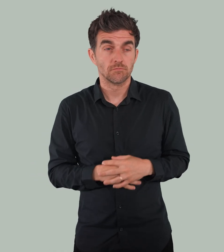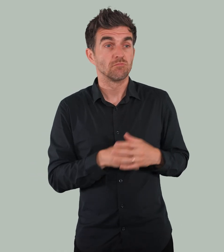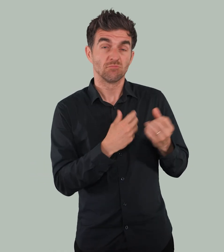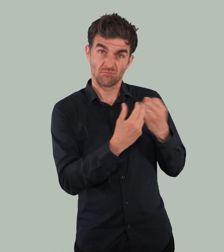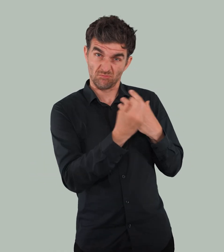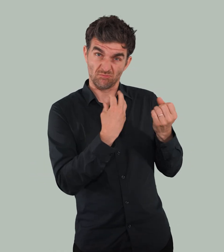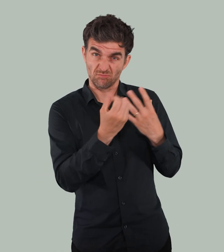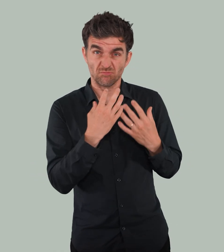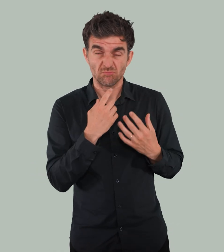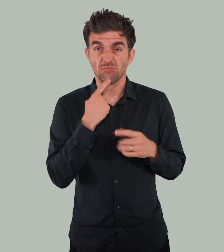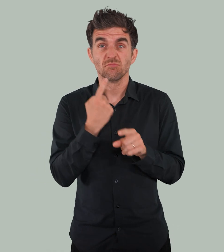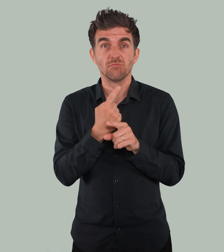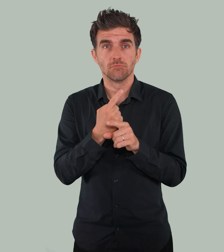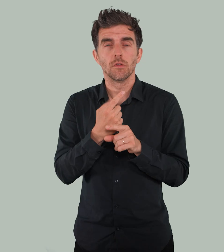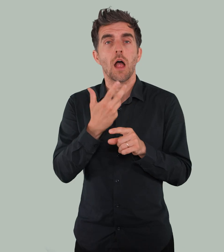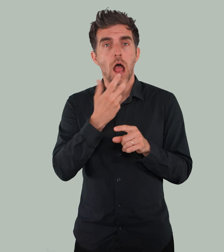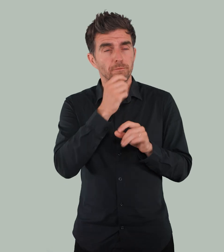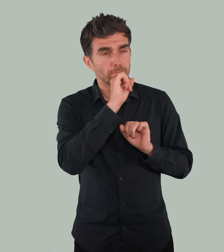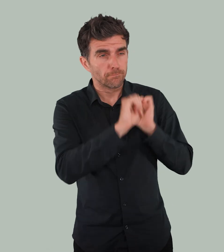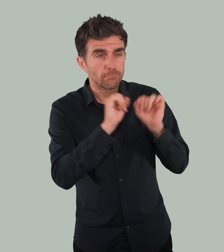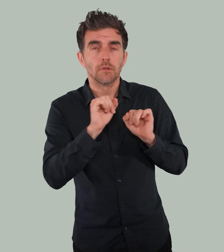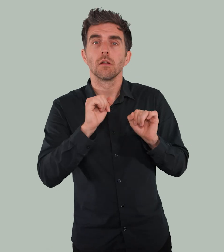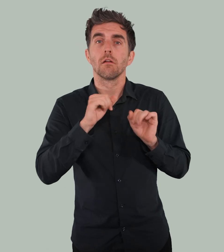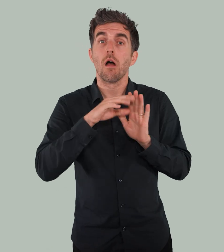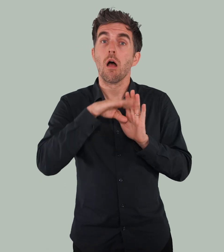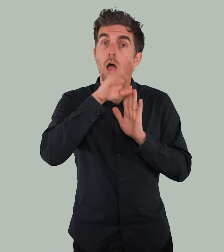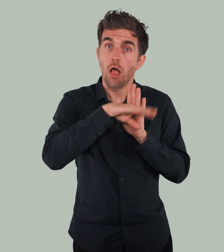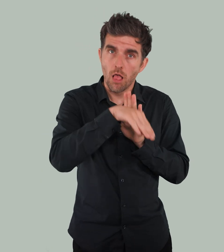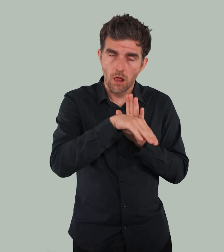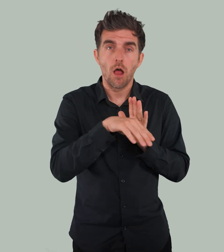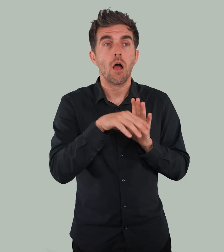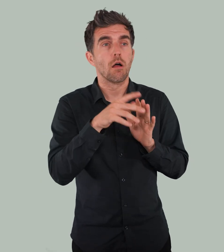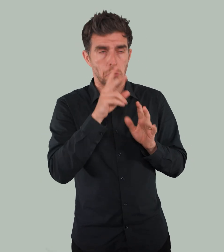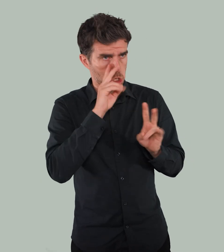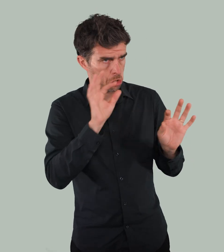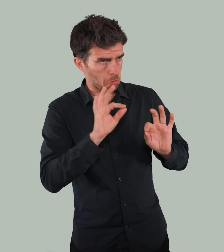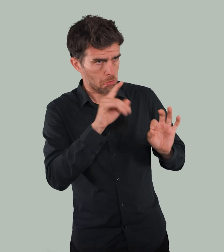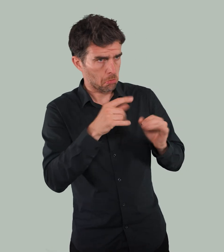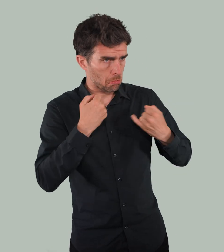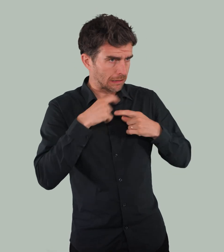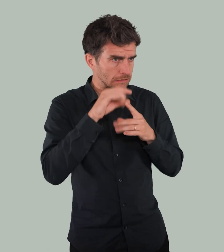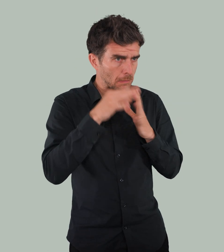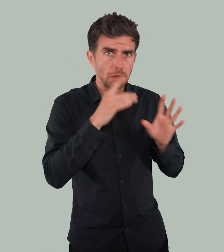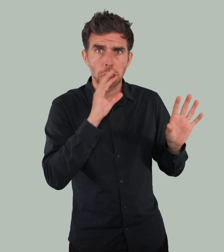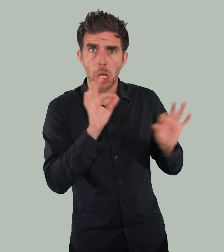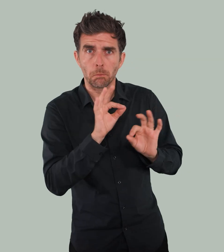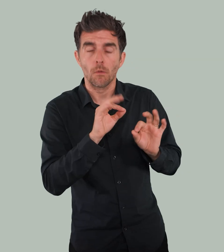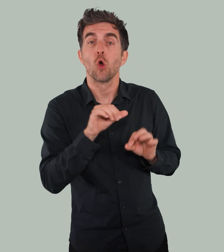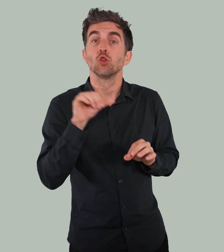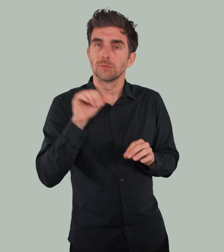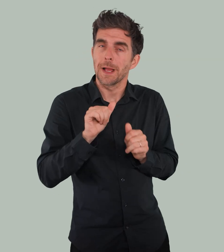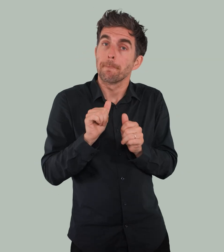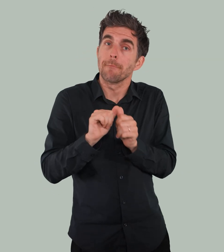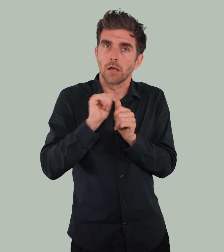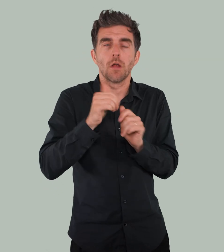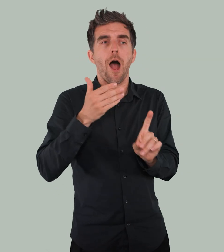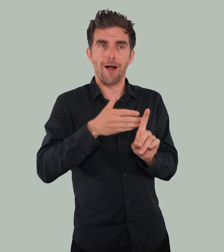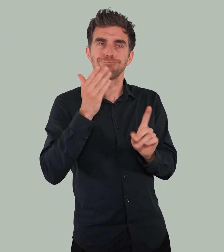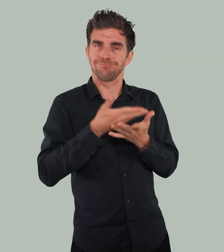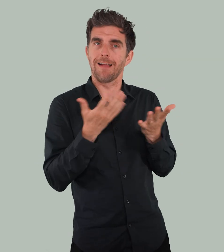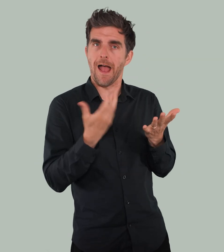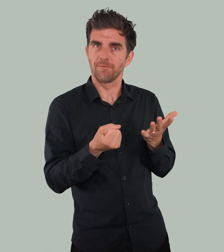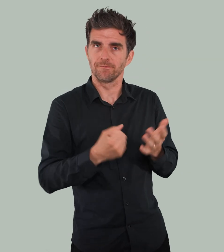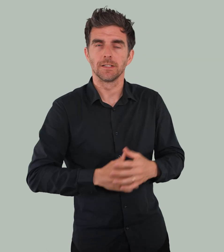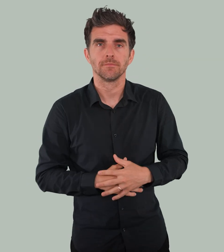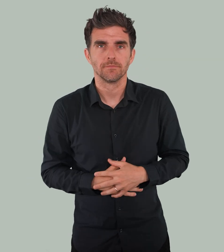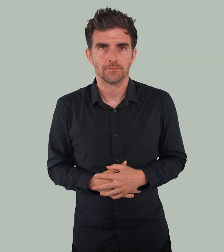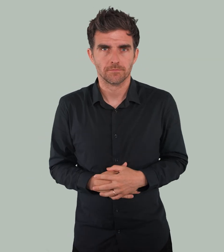Respondents report that fluctuating and less visible conditions should be better recognised.